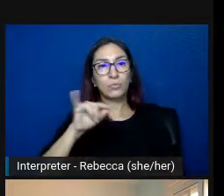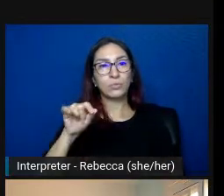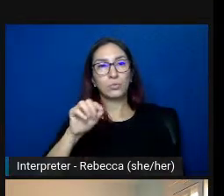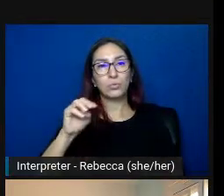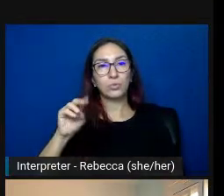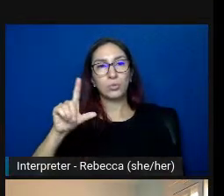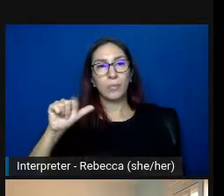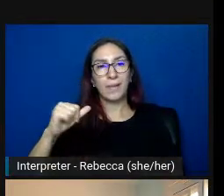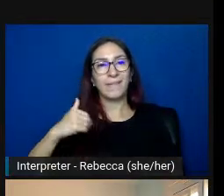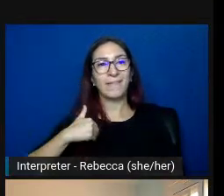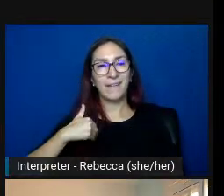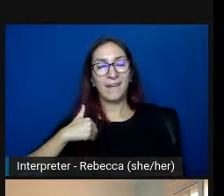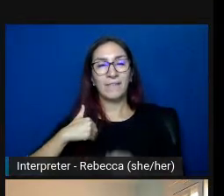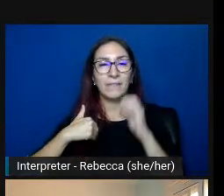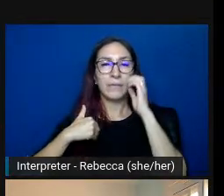We also have components